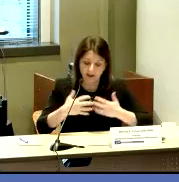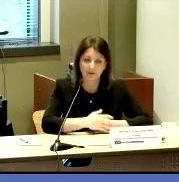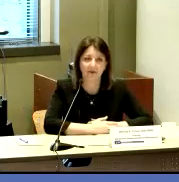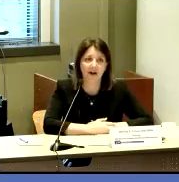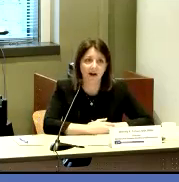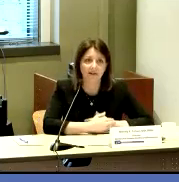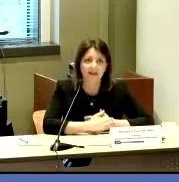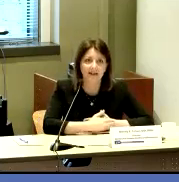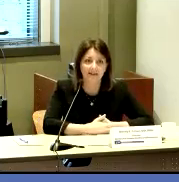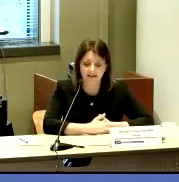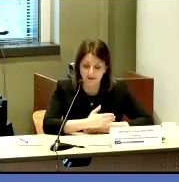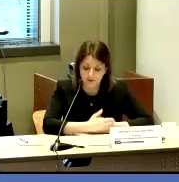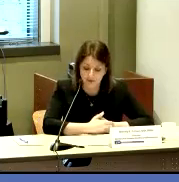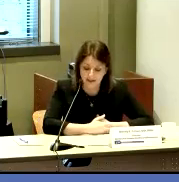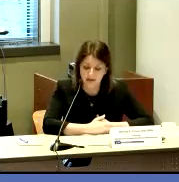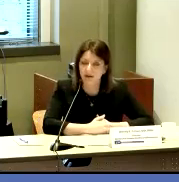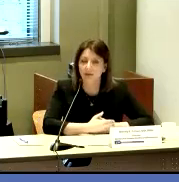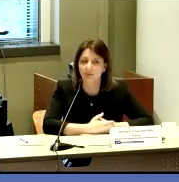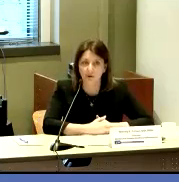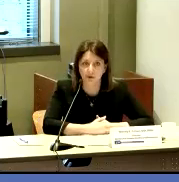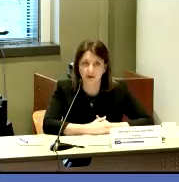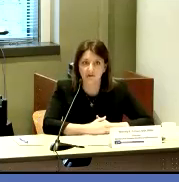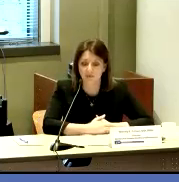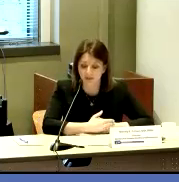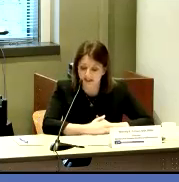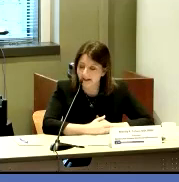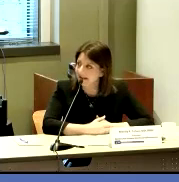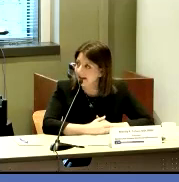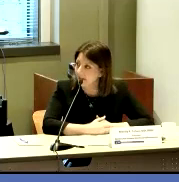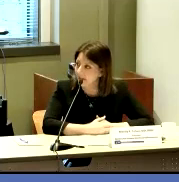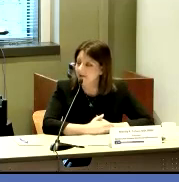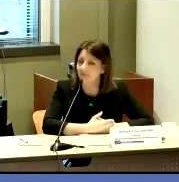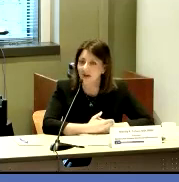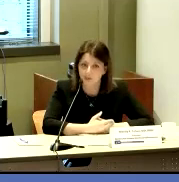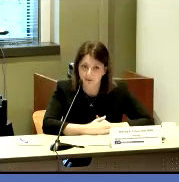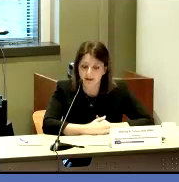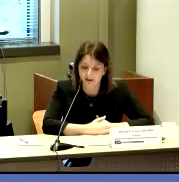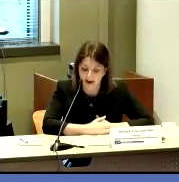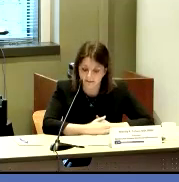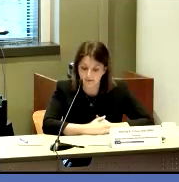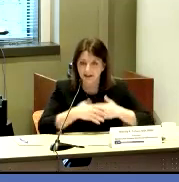in terms of the CDC's unique role of protecting health and improving lives, right,